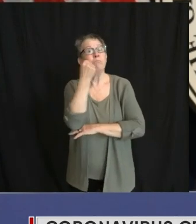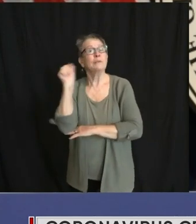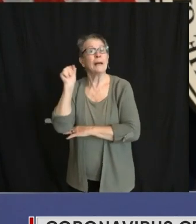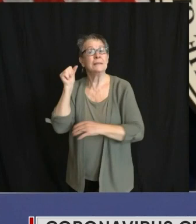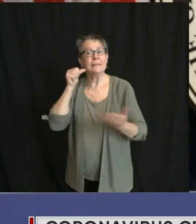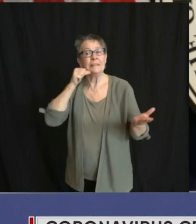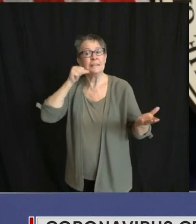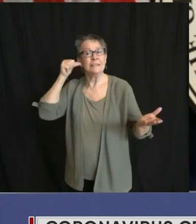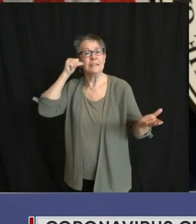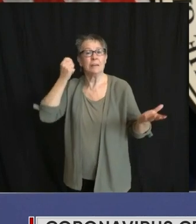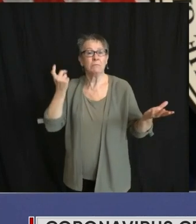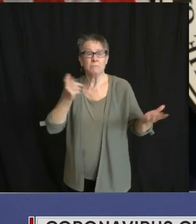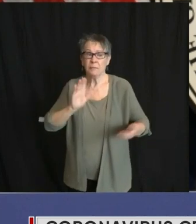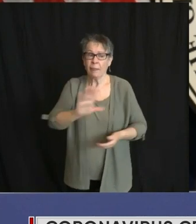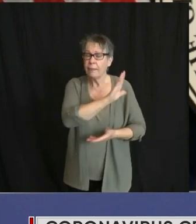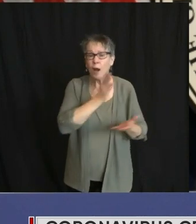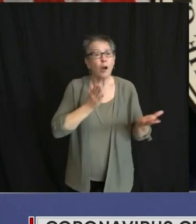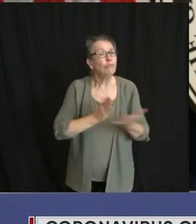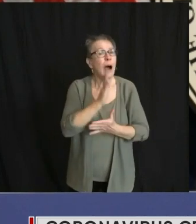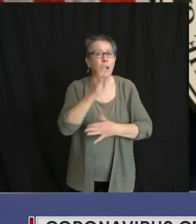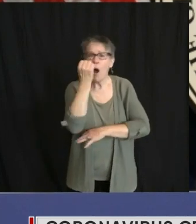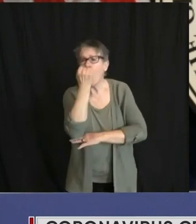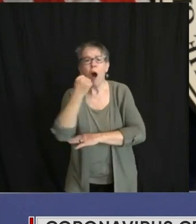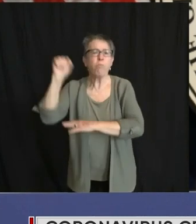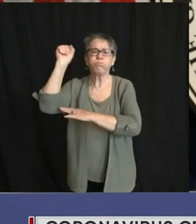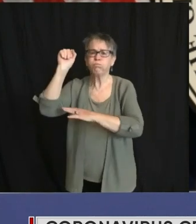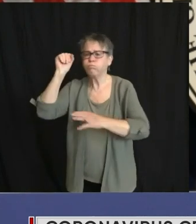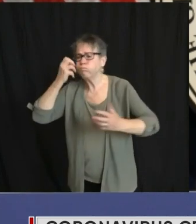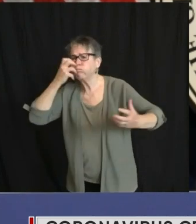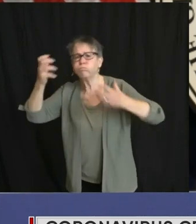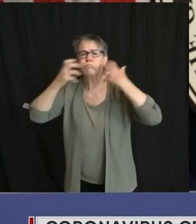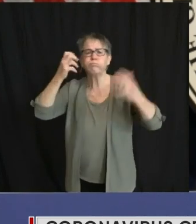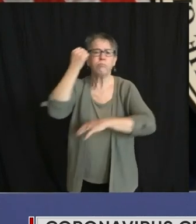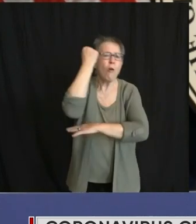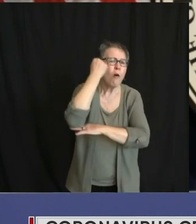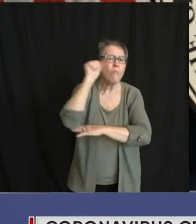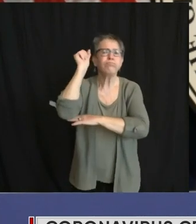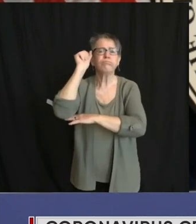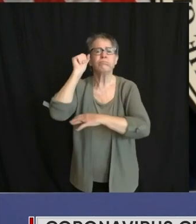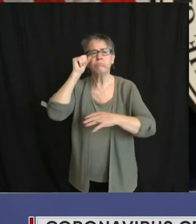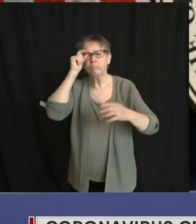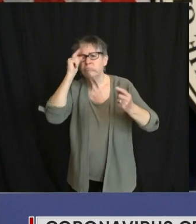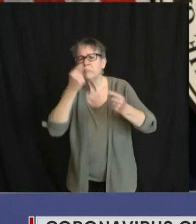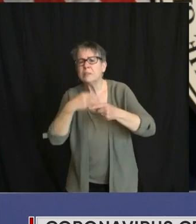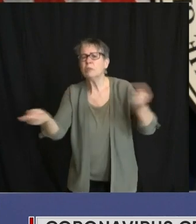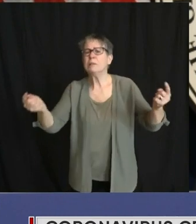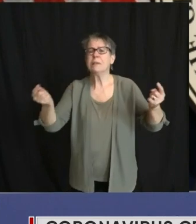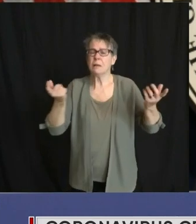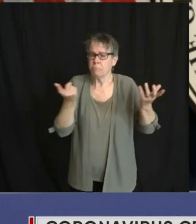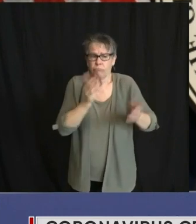ABOUT YESTERDAY. PEOPLE HAVE A RIGHT TO PROTEST. I WISH THEY WOULD DO IT FROM HOME. I DON'T AGREE WITH THEM ON THIS.